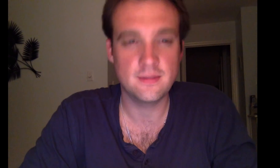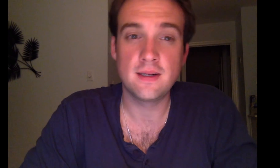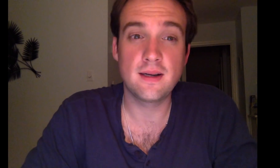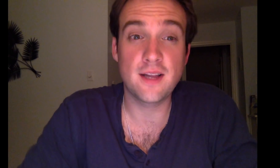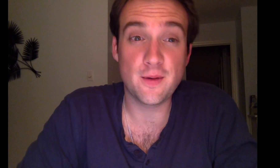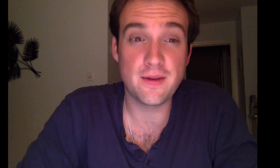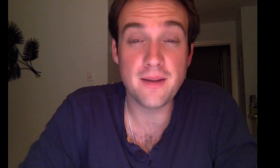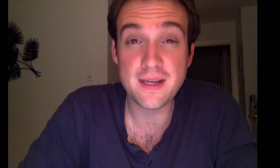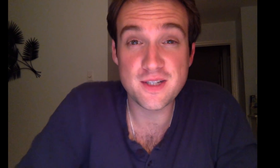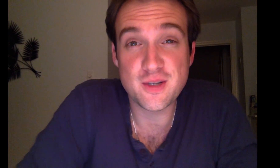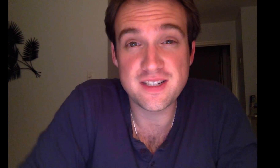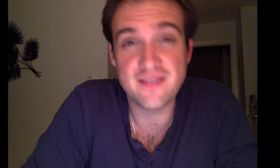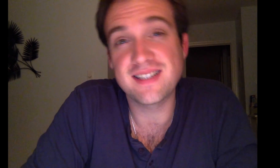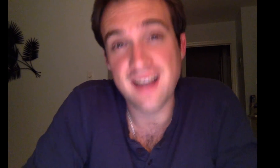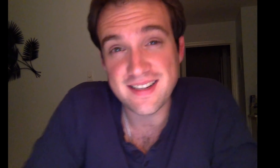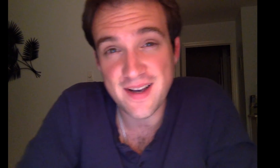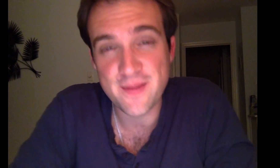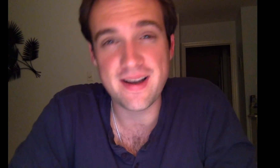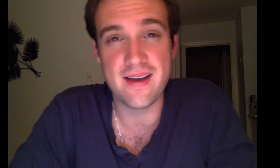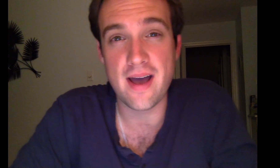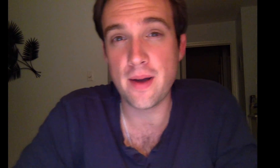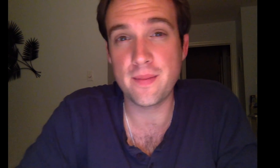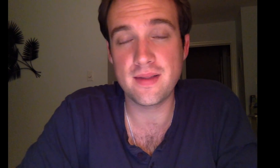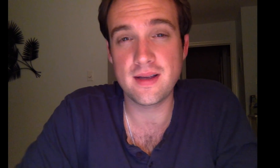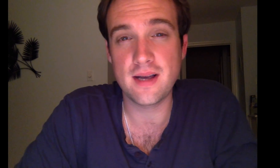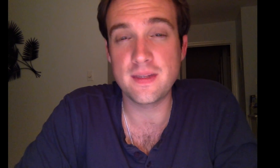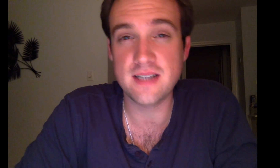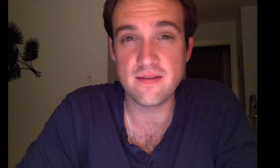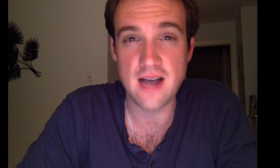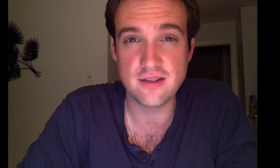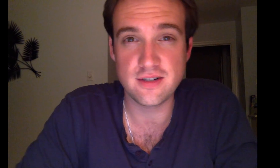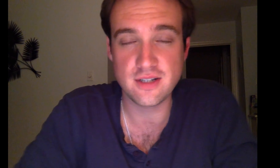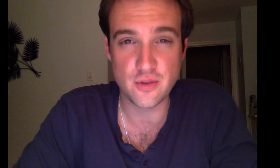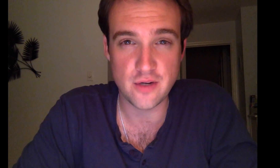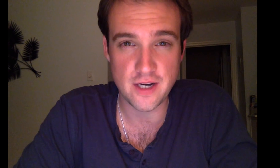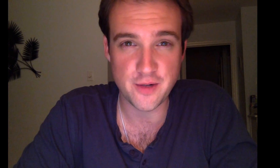Hello, my name is Joseph Ausanio and, um, I'm a deaf actor and screenwriter.